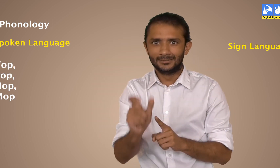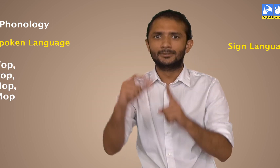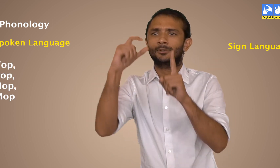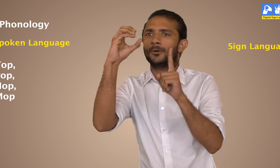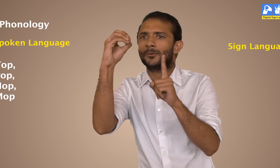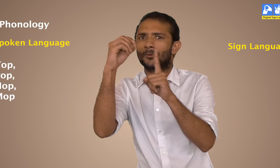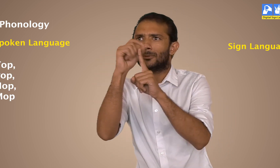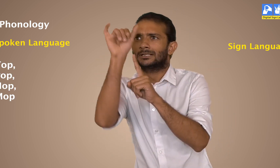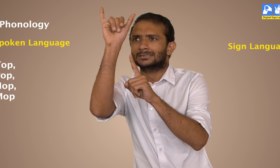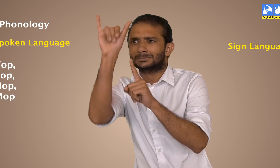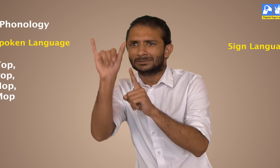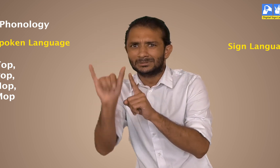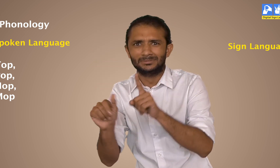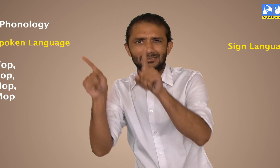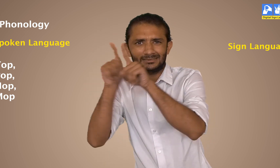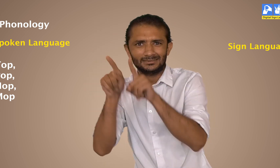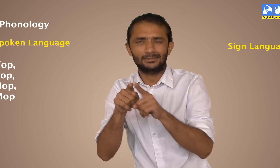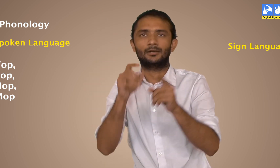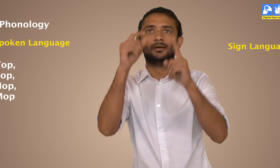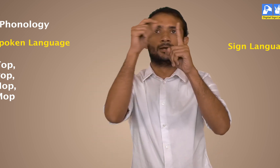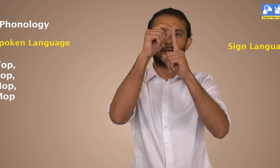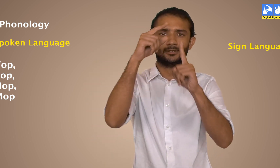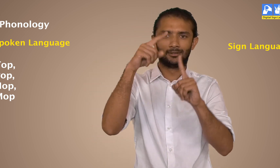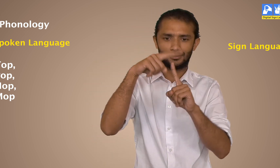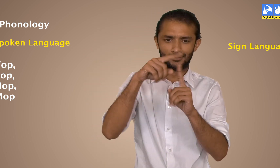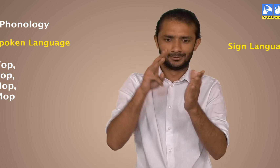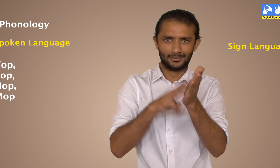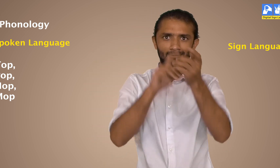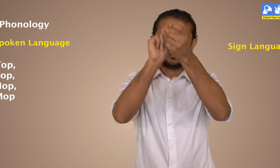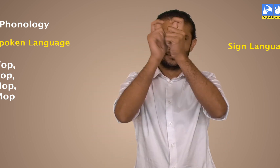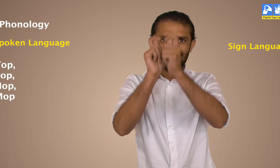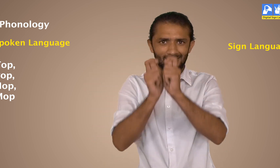'p' does not have independent meaning